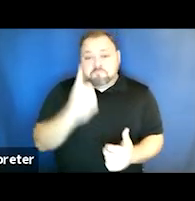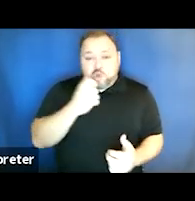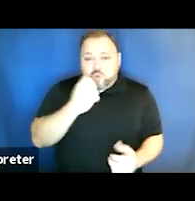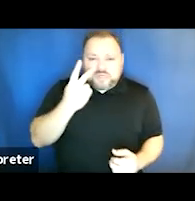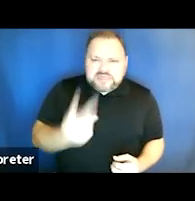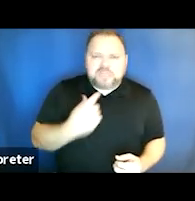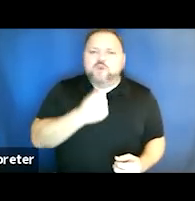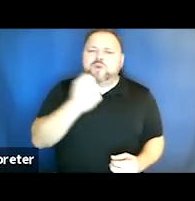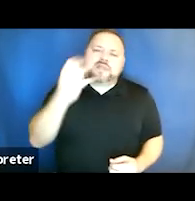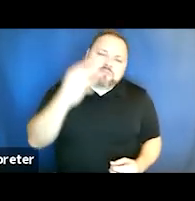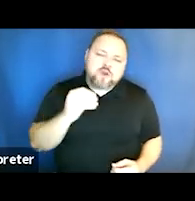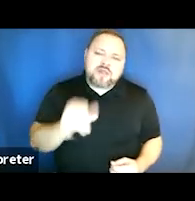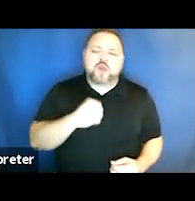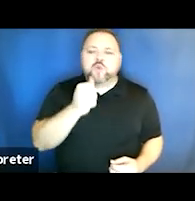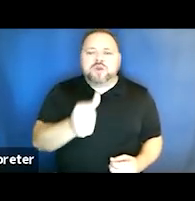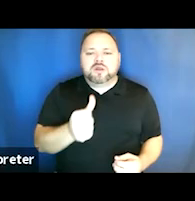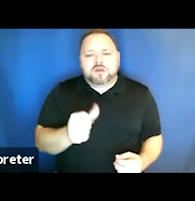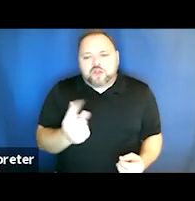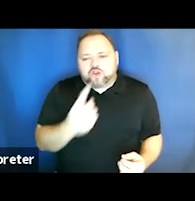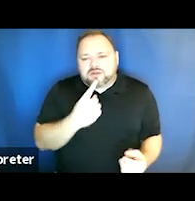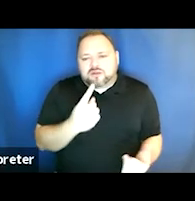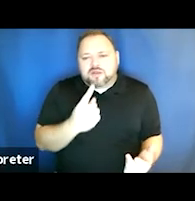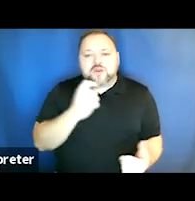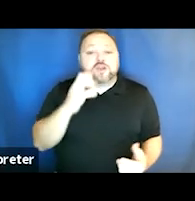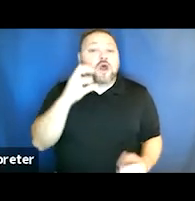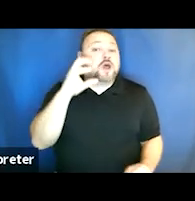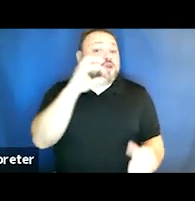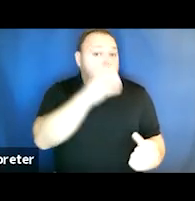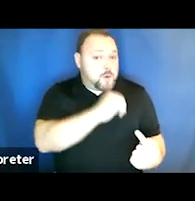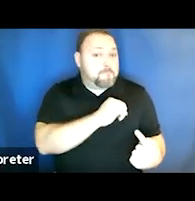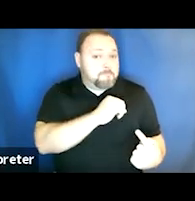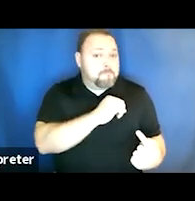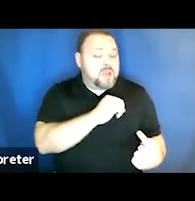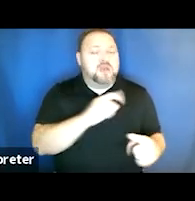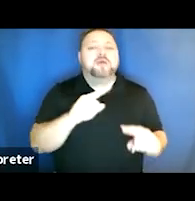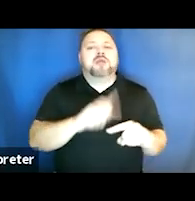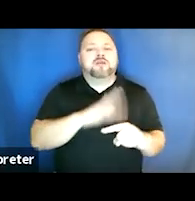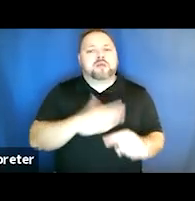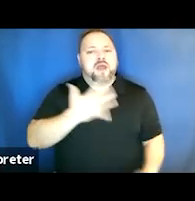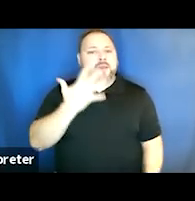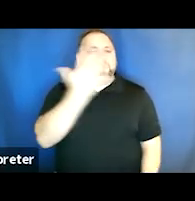you wouldn't experience it. You just wouldn't assume, based on my appearance,